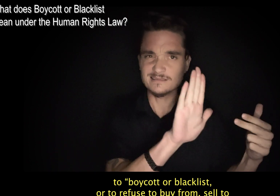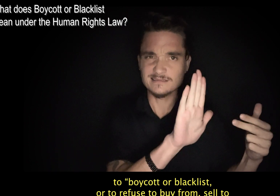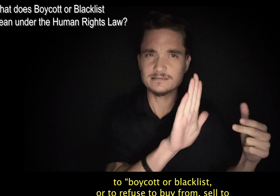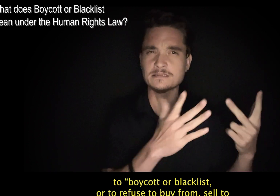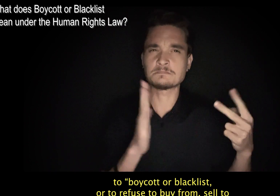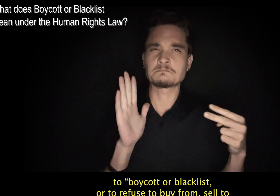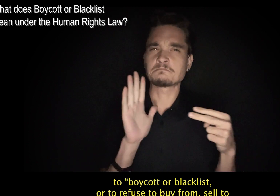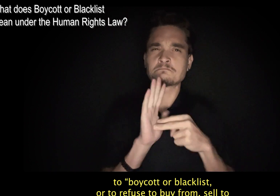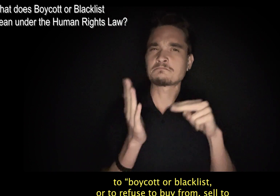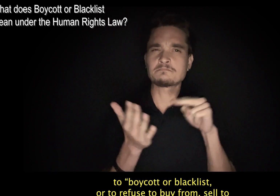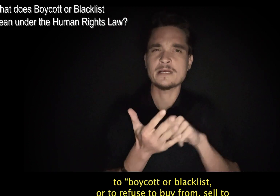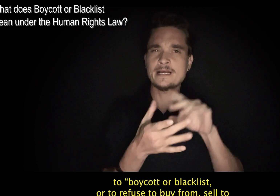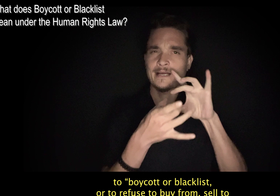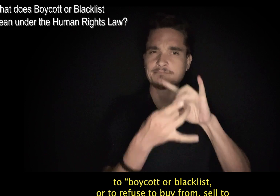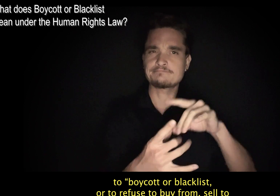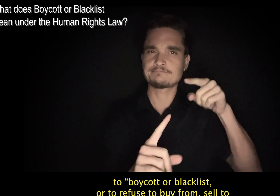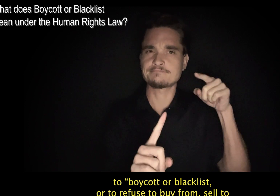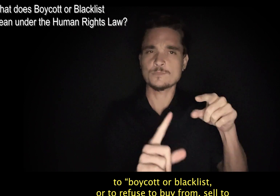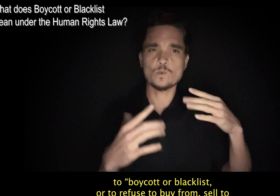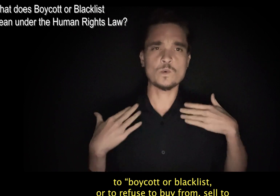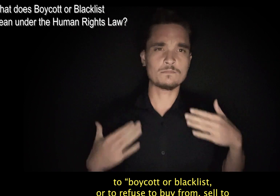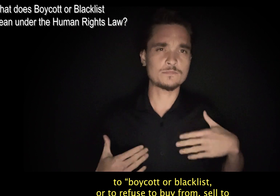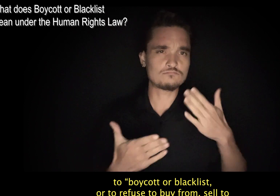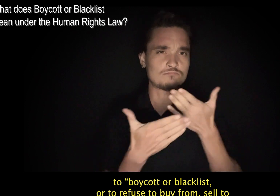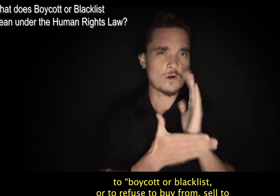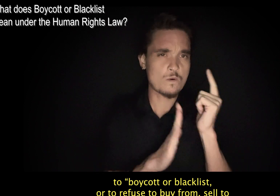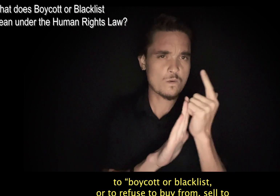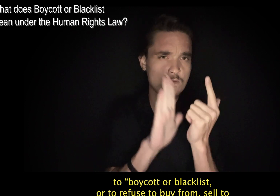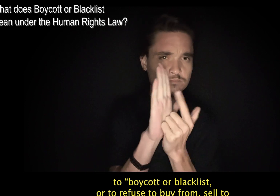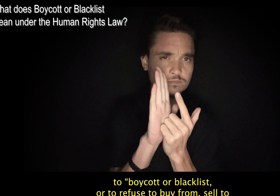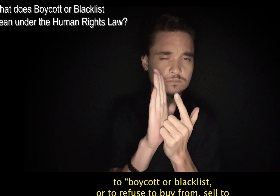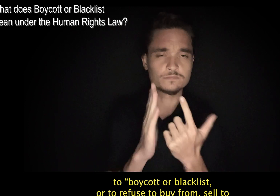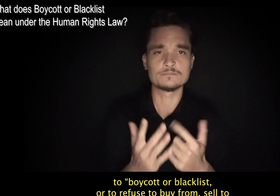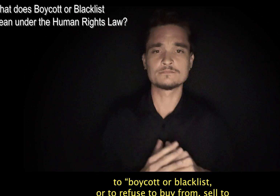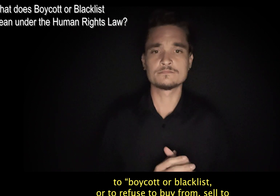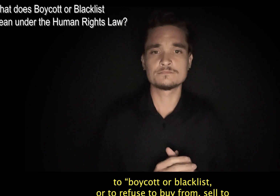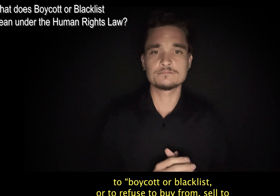to “boycott or blacklist, or to refuse to buy from, sell to